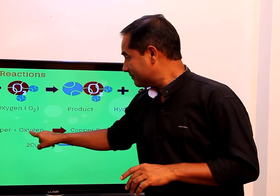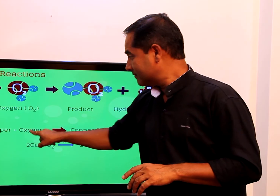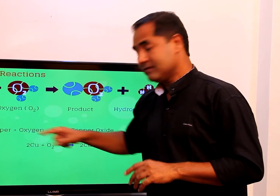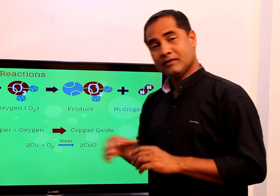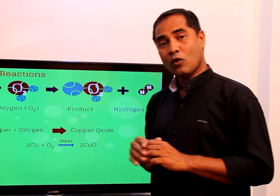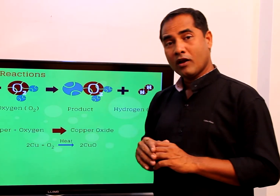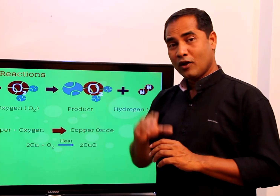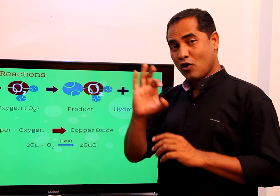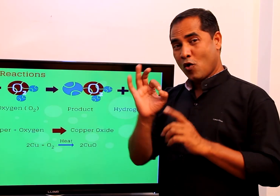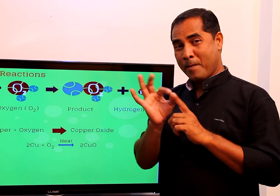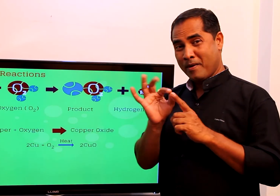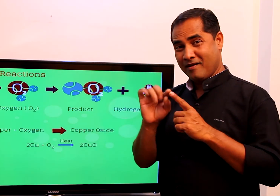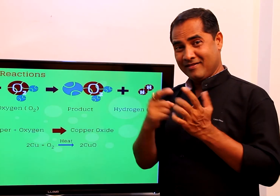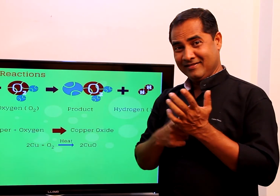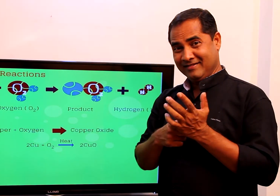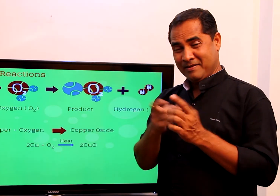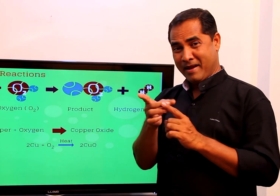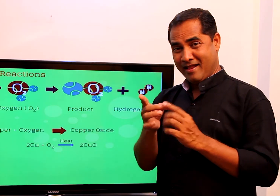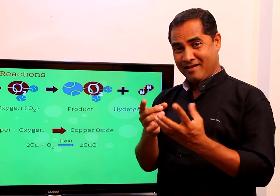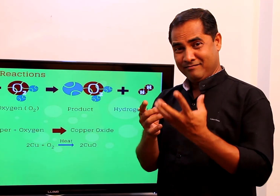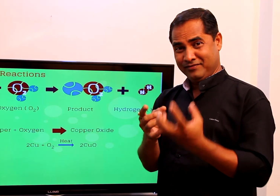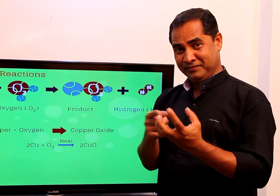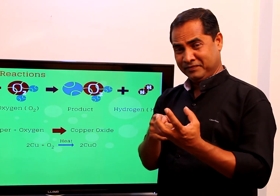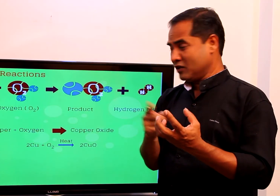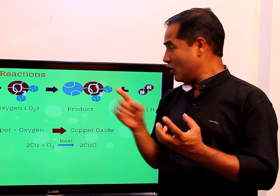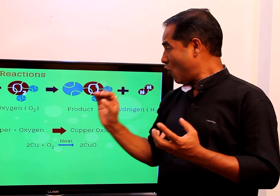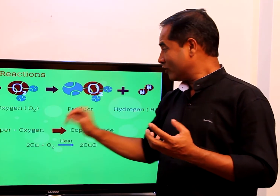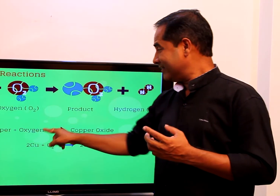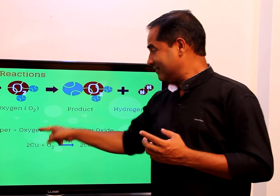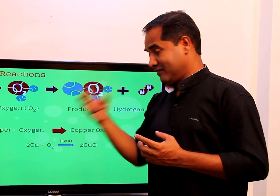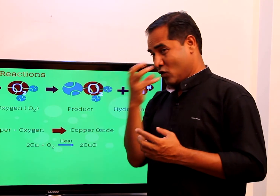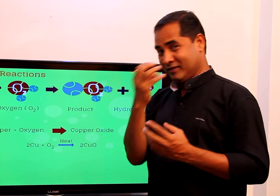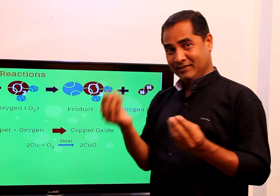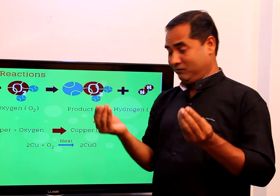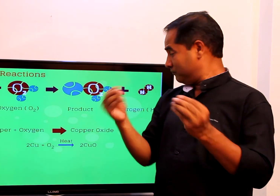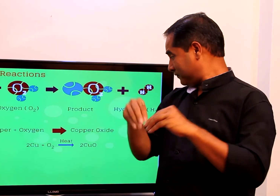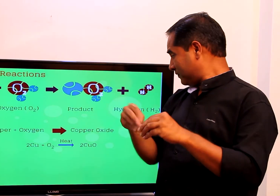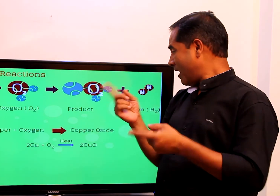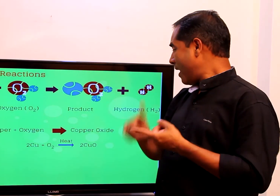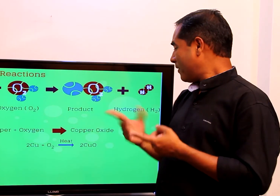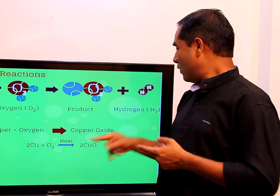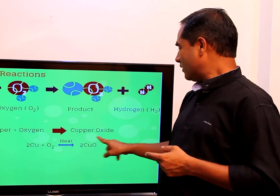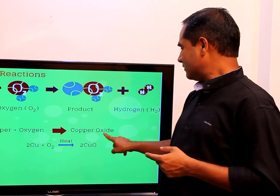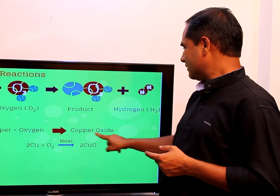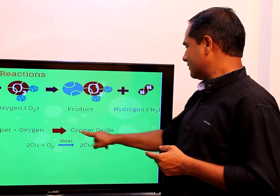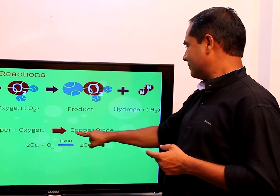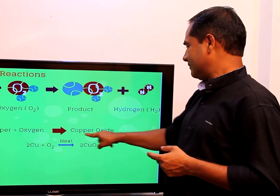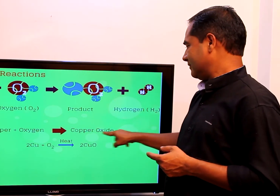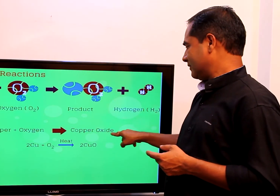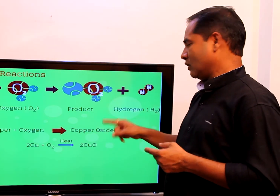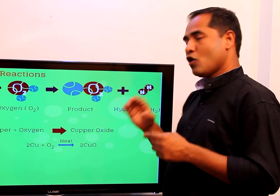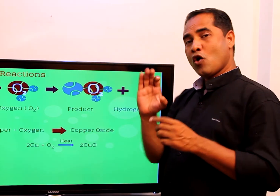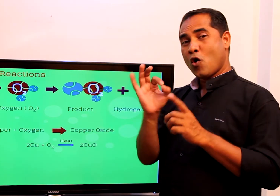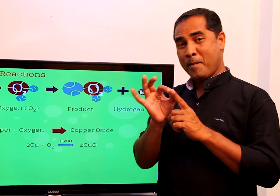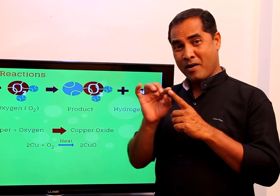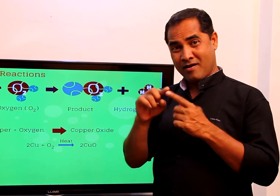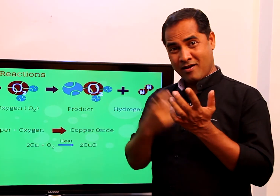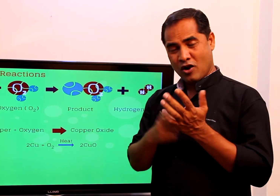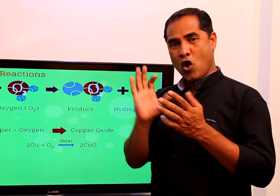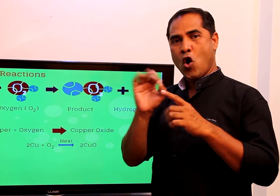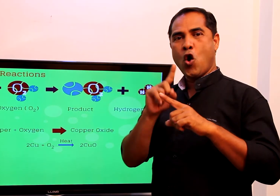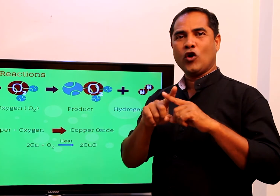So, copper plus oxygen gives you copper oxide.